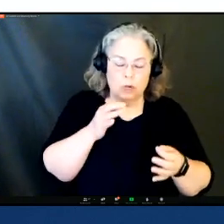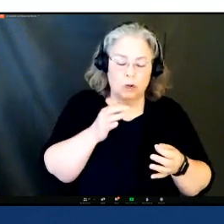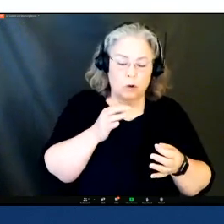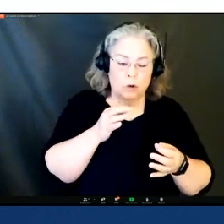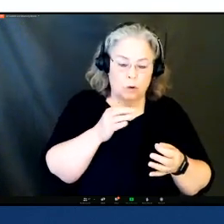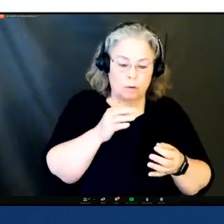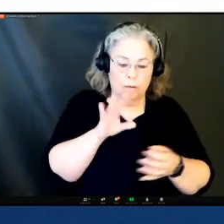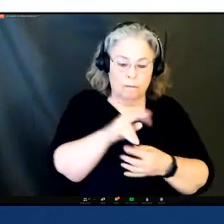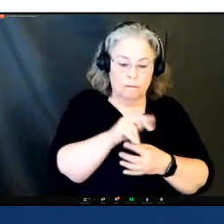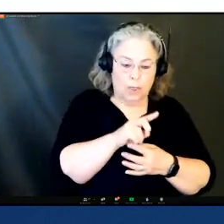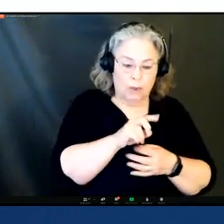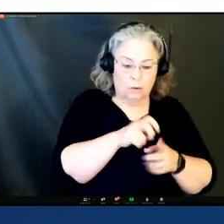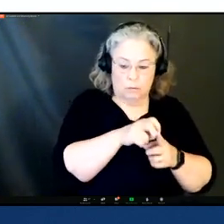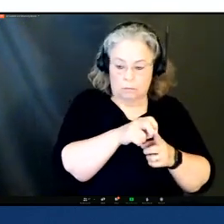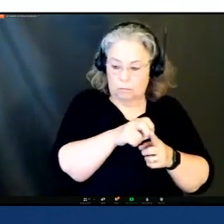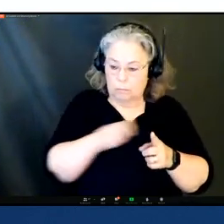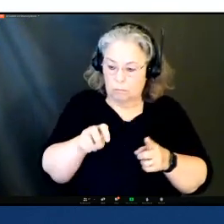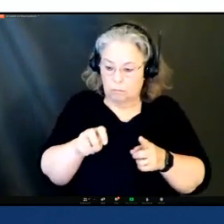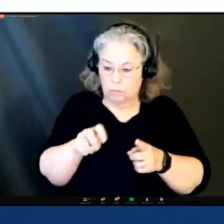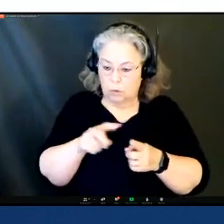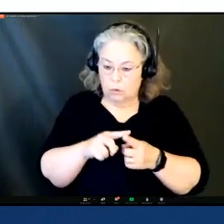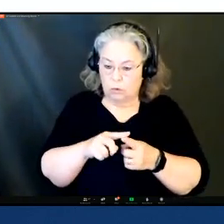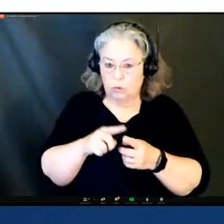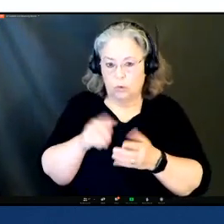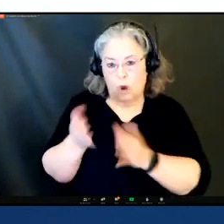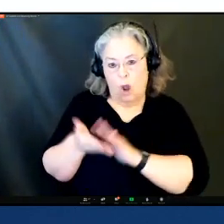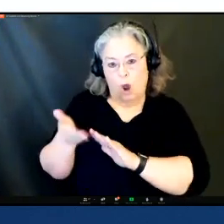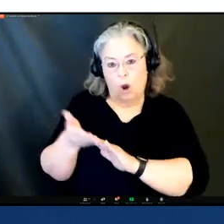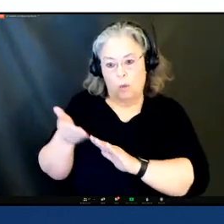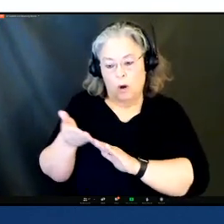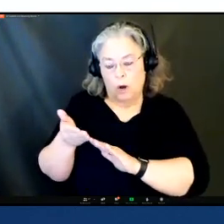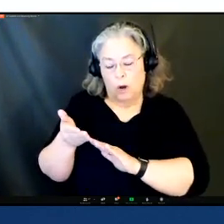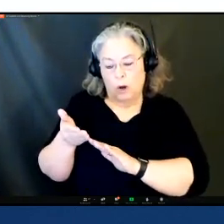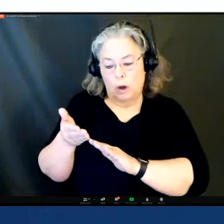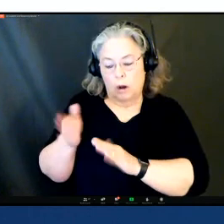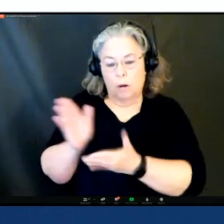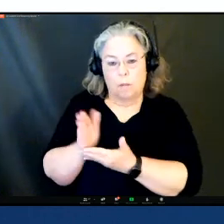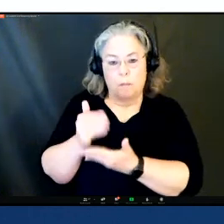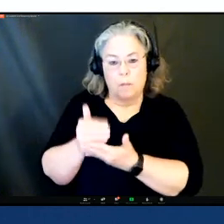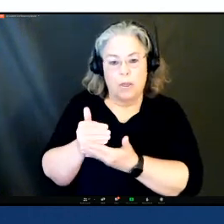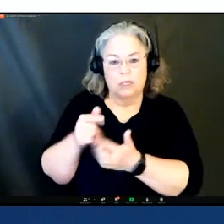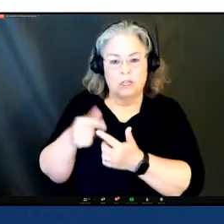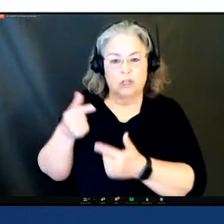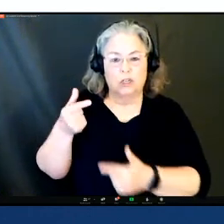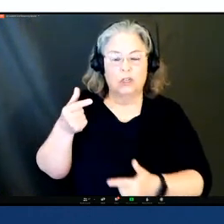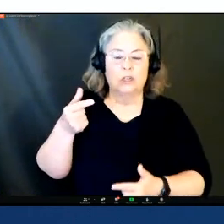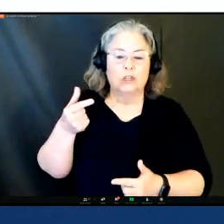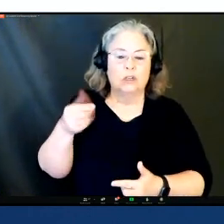to the relevant operating budget in the general fund, where it appears as a reimbursement